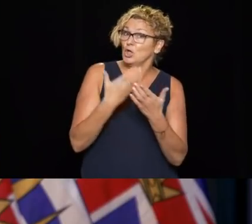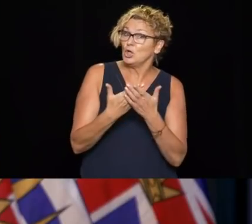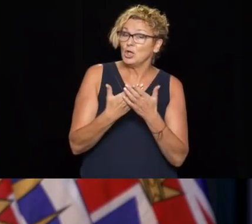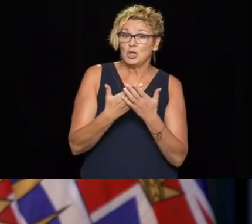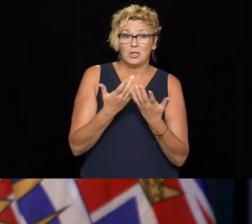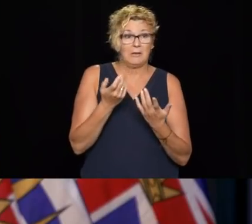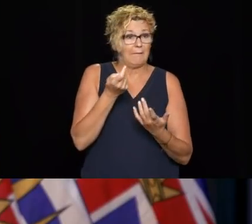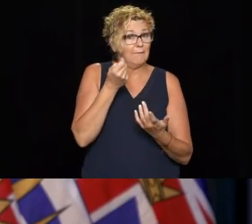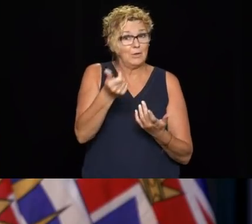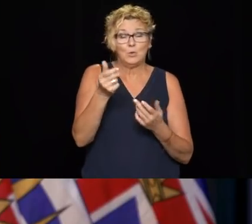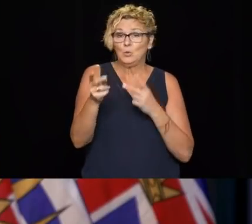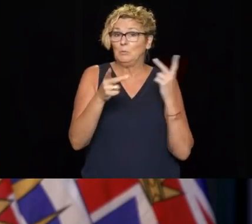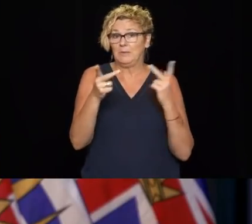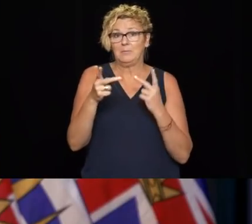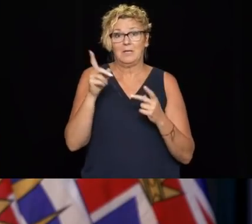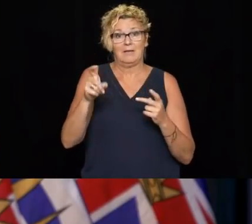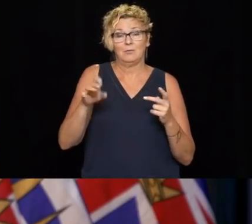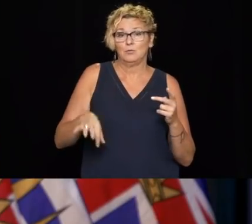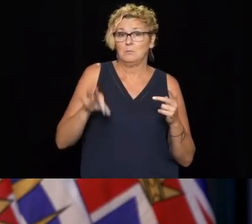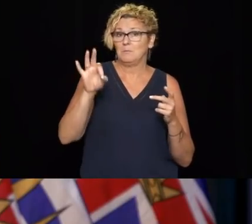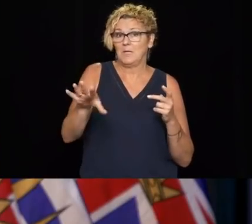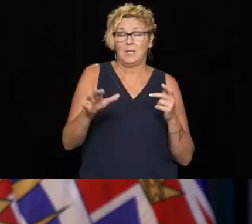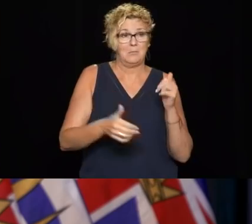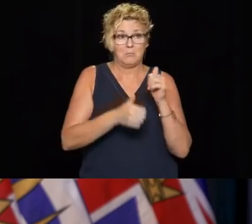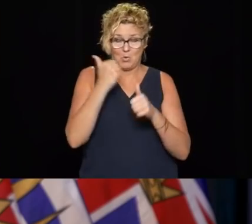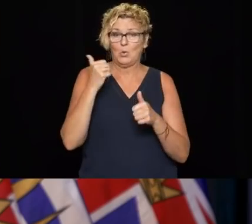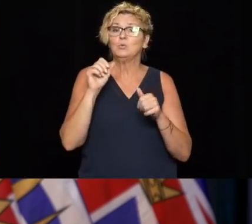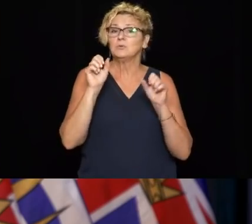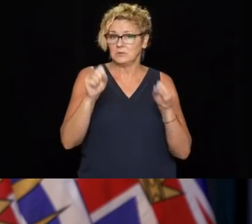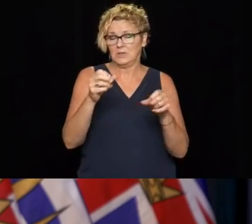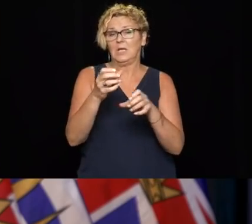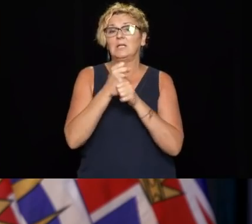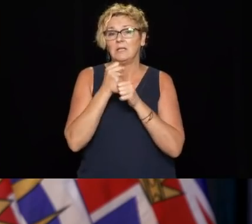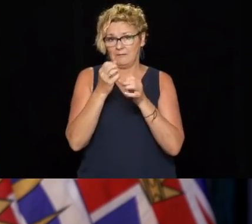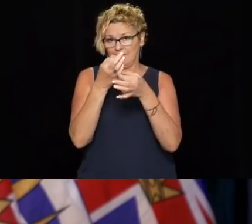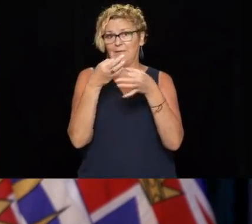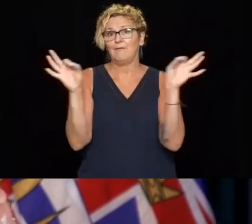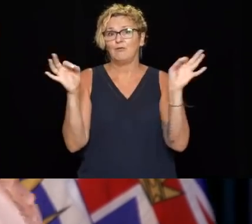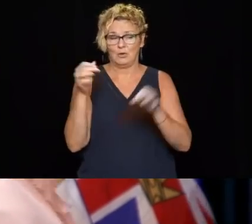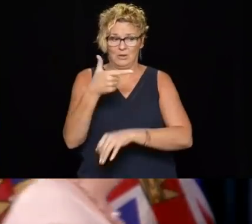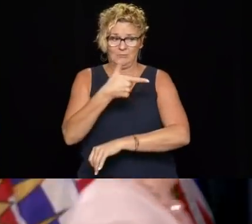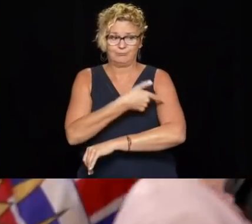are very few people who would not be eligible for a publicly funded influenza program here in BC. Java follow-up?